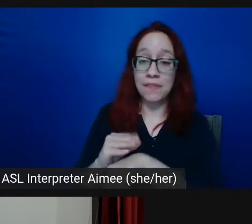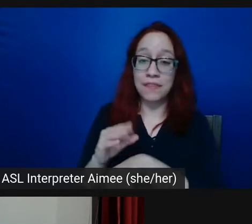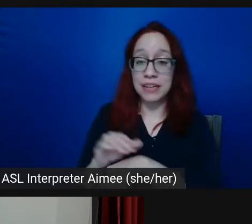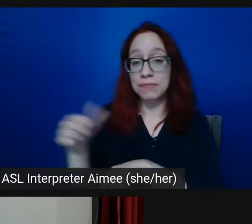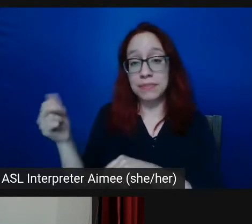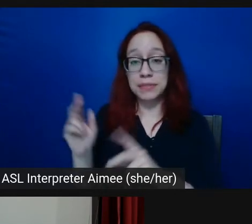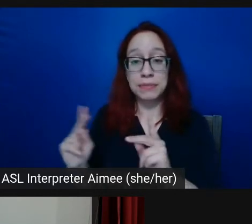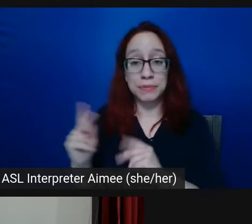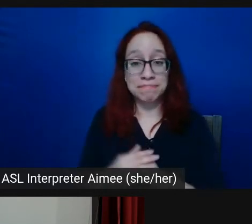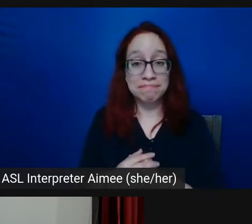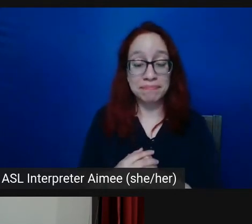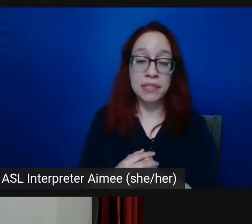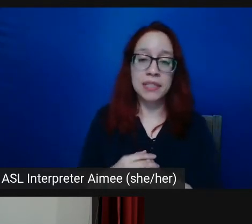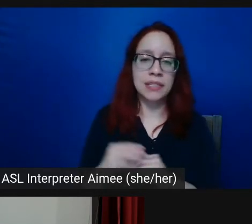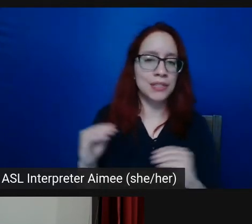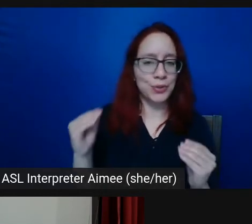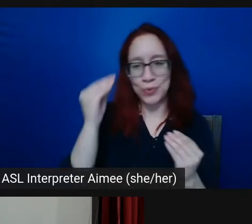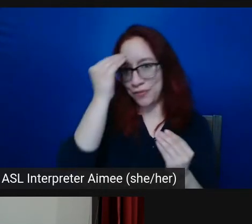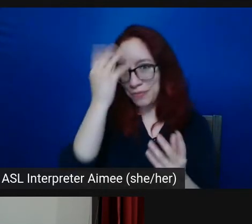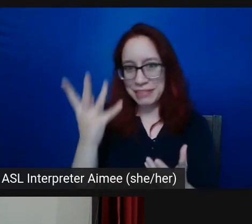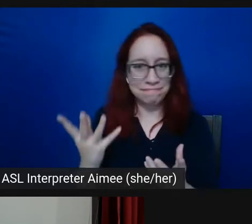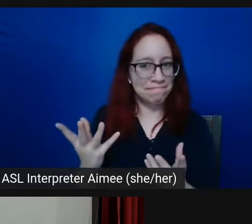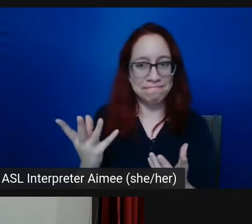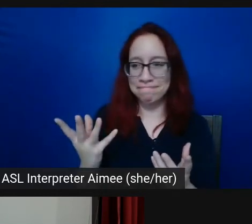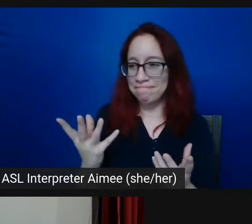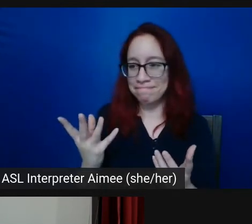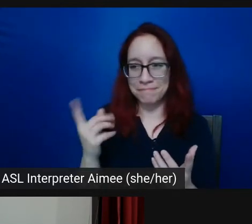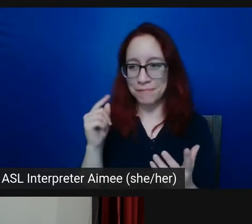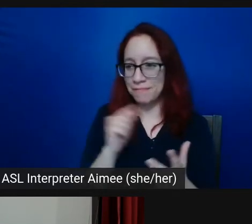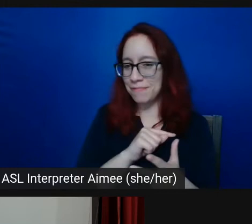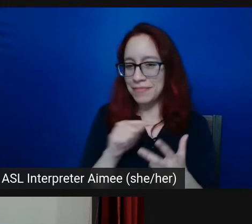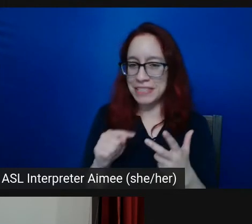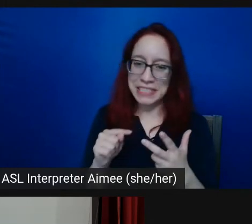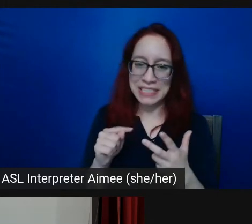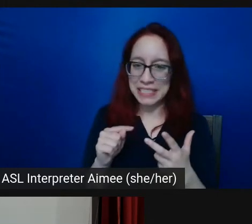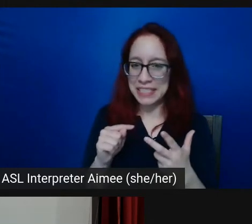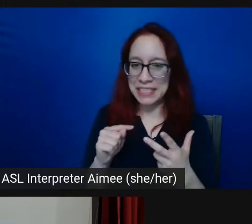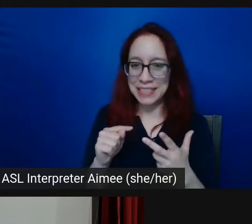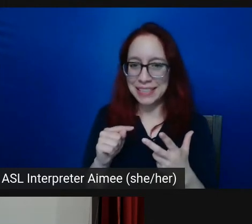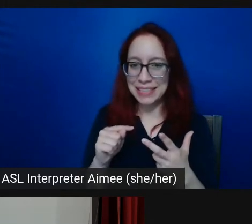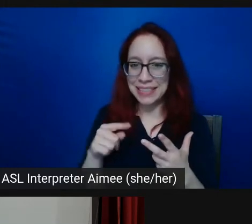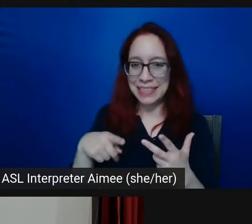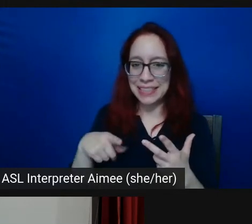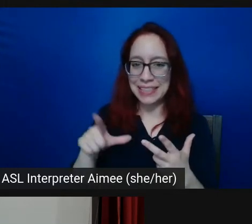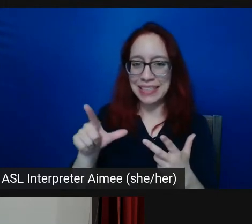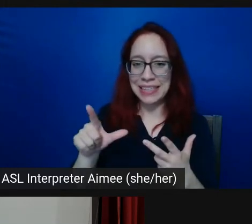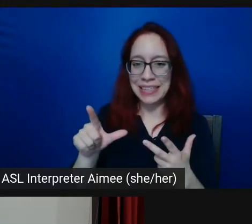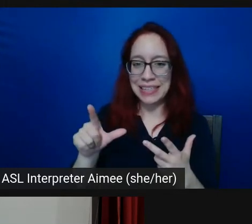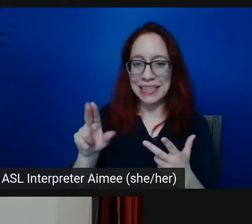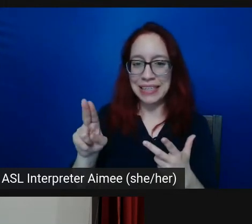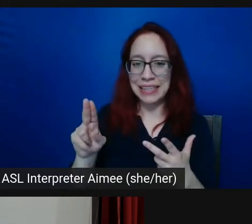I have found no information at all on those plugins about accessibility.